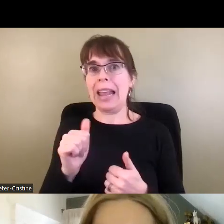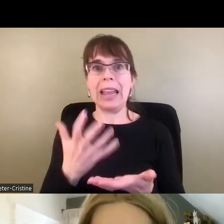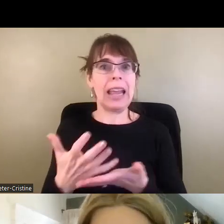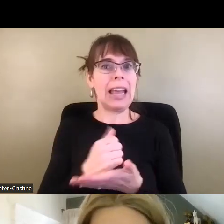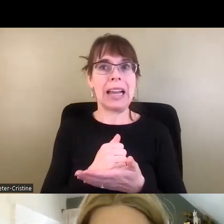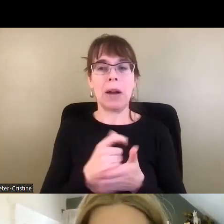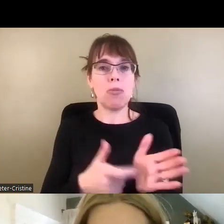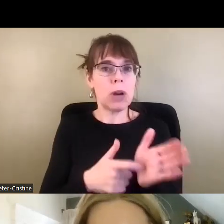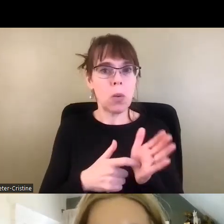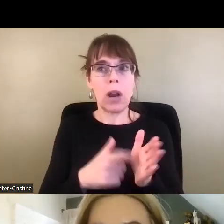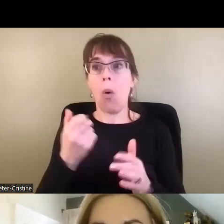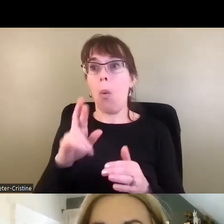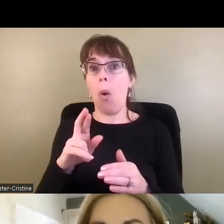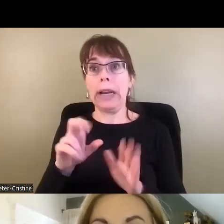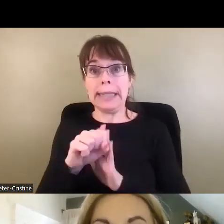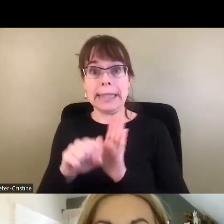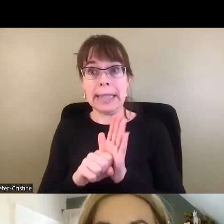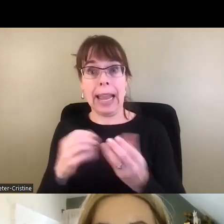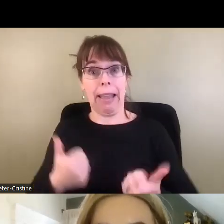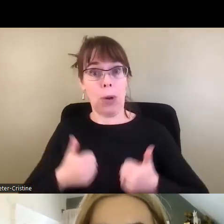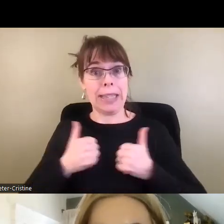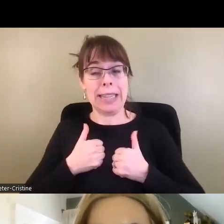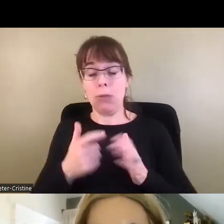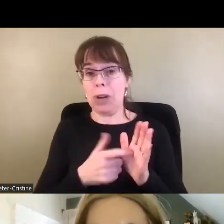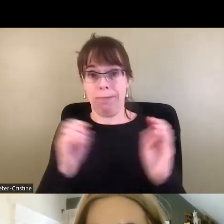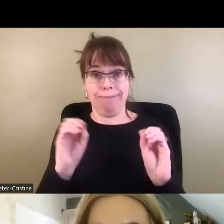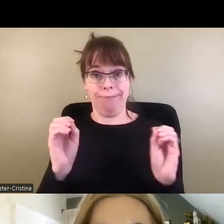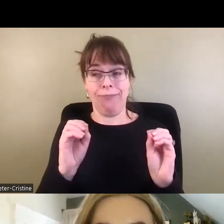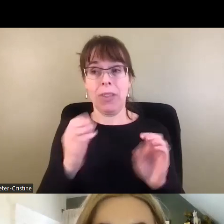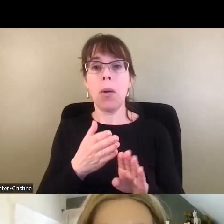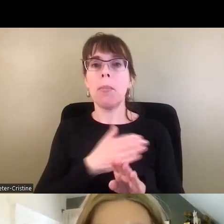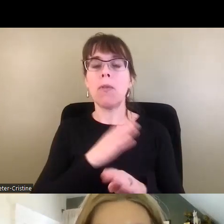state residency requirement. So, even before sort of the national health care crisis